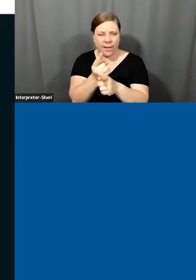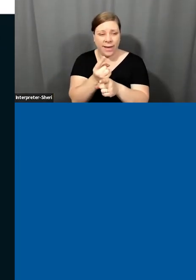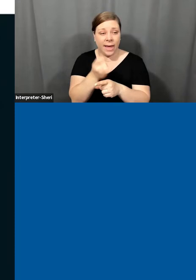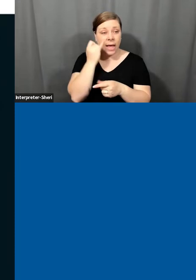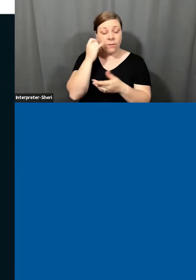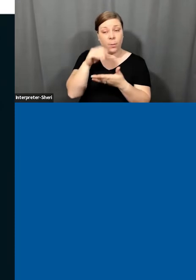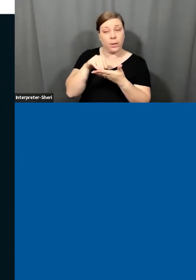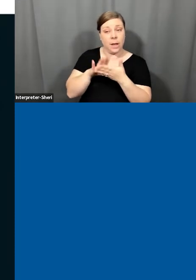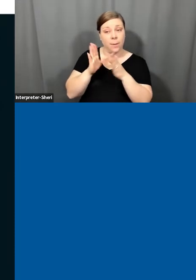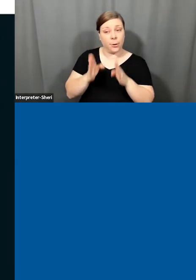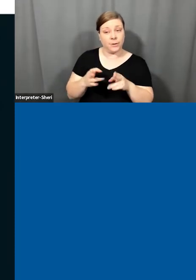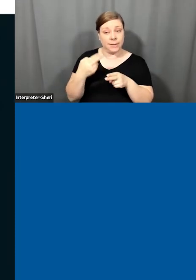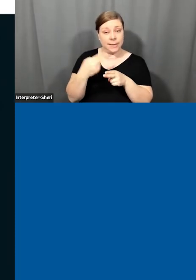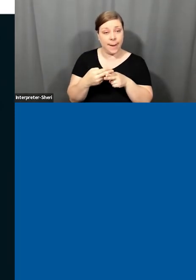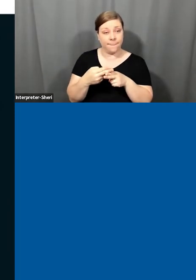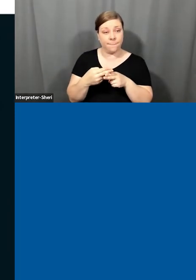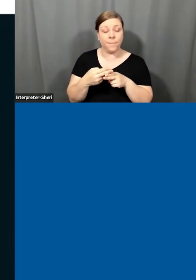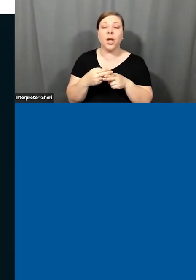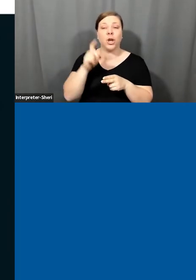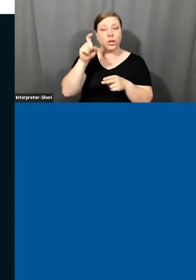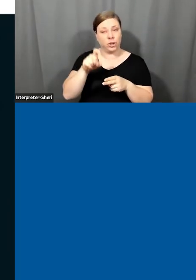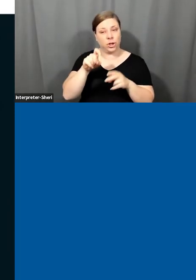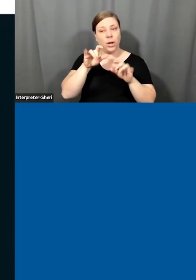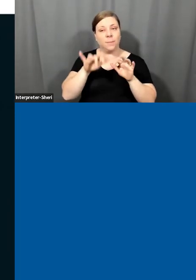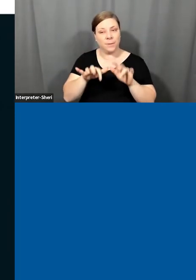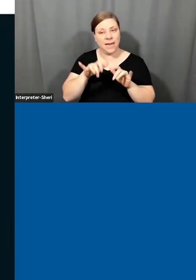write out the pronunciation of their name, for instance, my last name is Oddi.